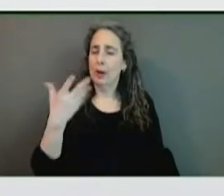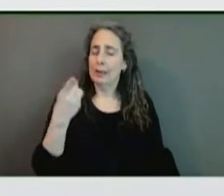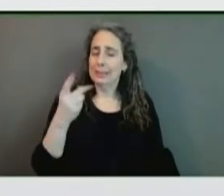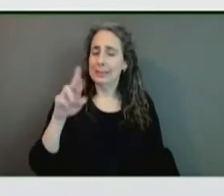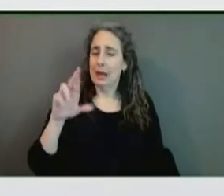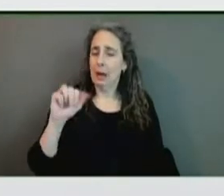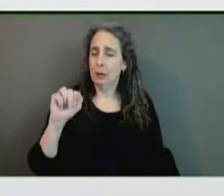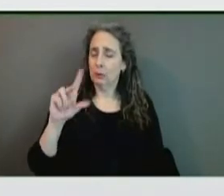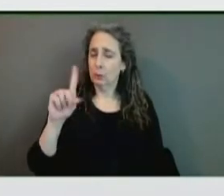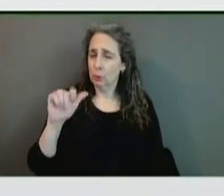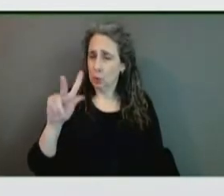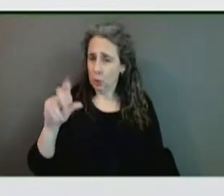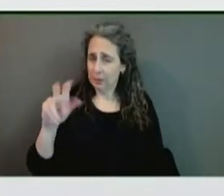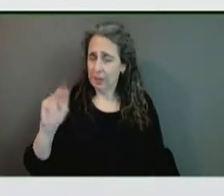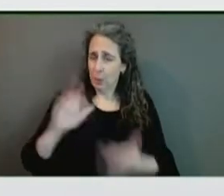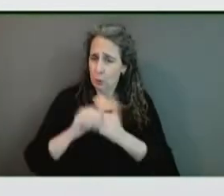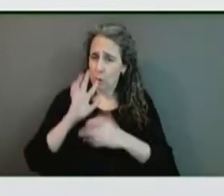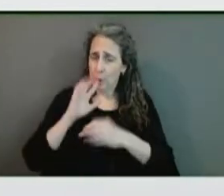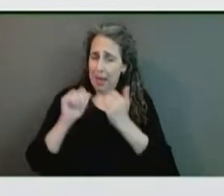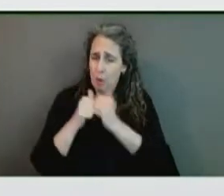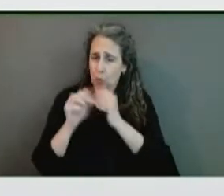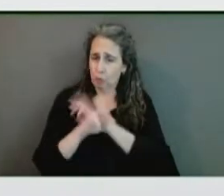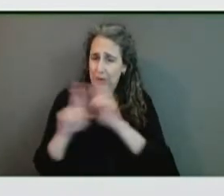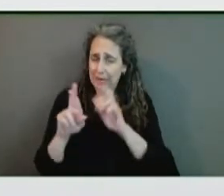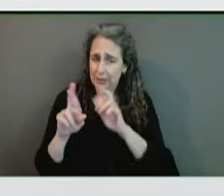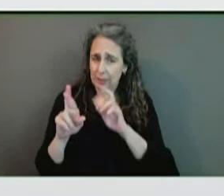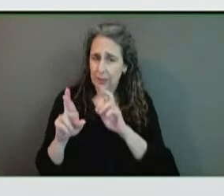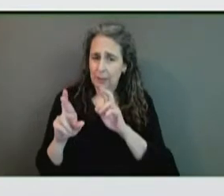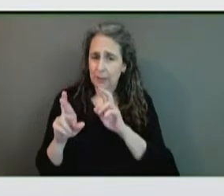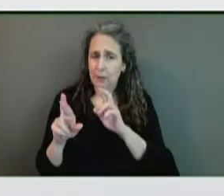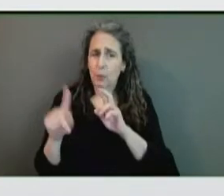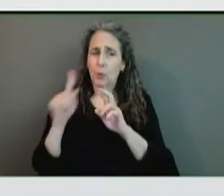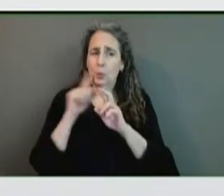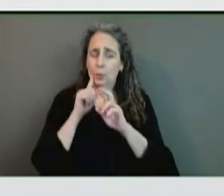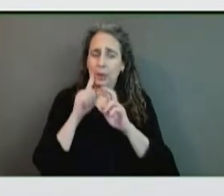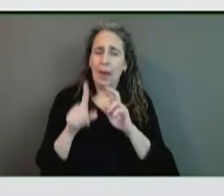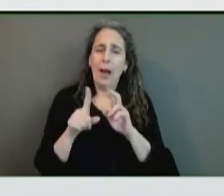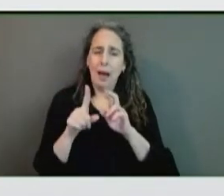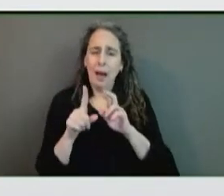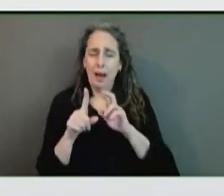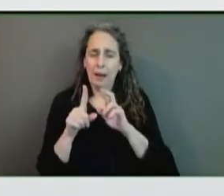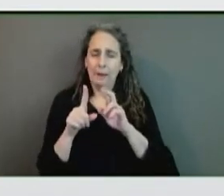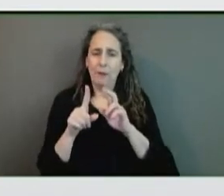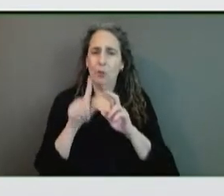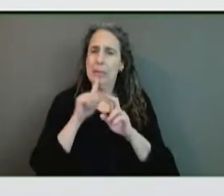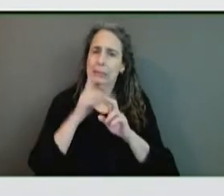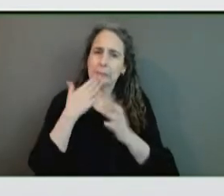Dawson. Did you want to talk at all about? You know how we're ready to distribute that we have